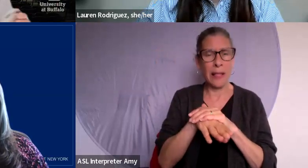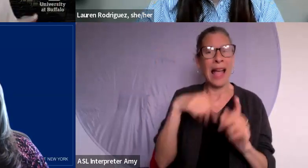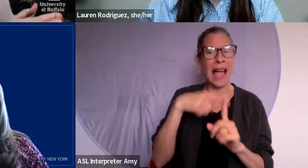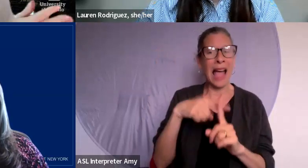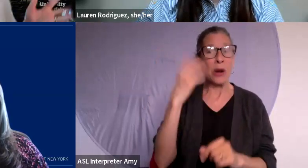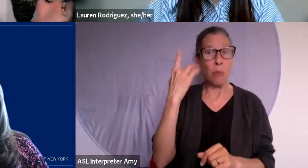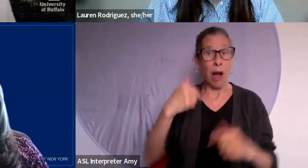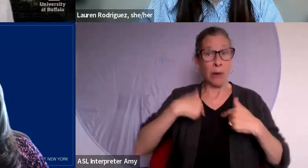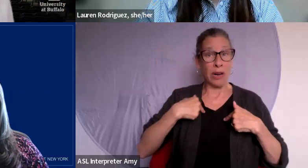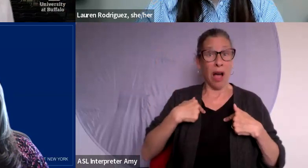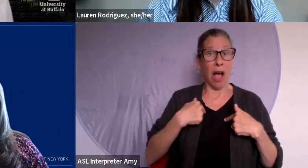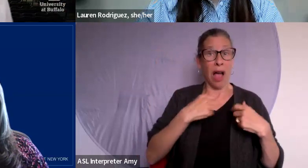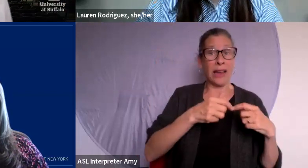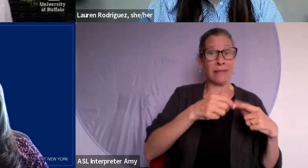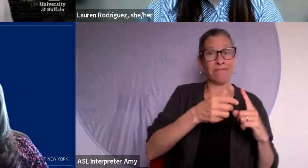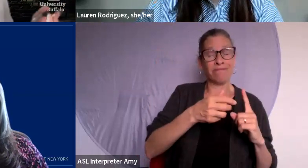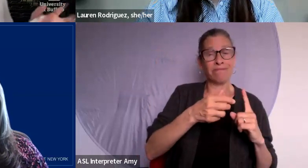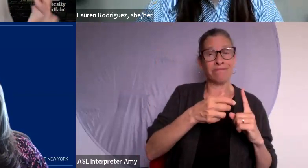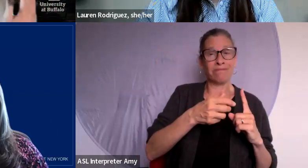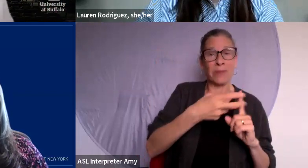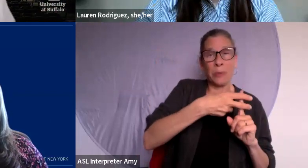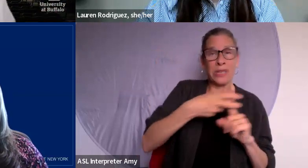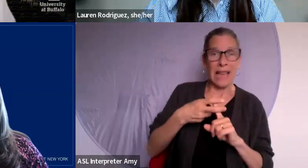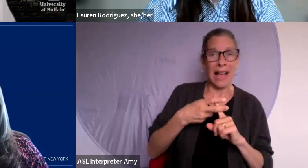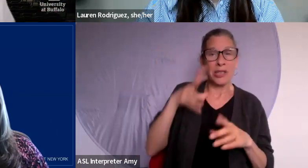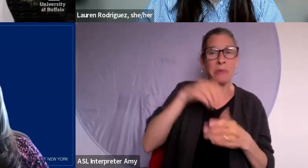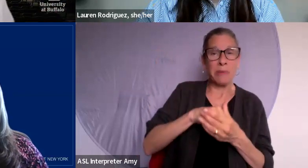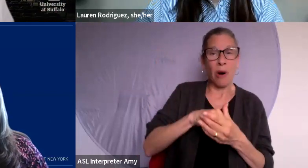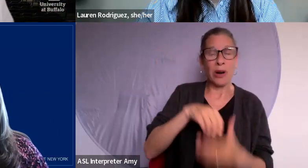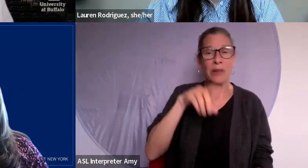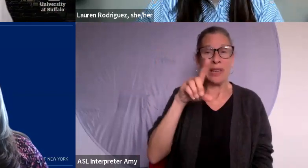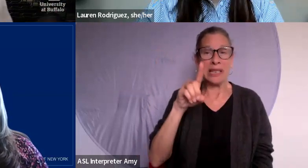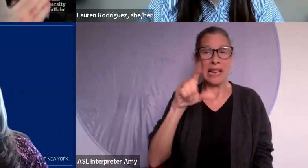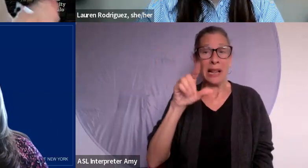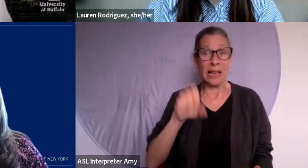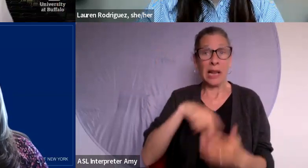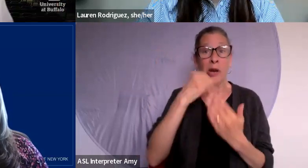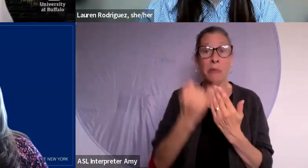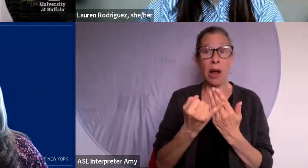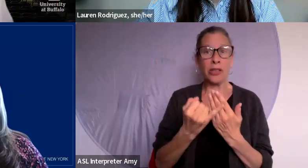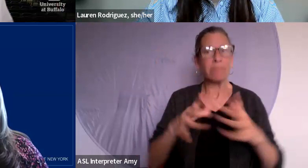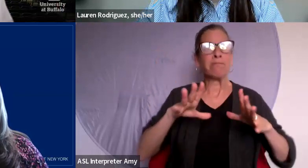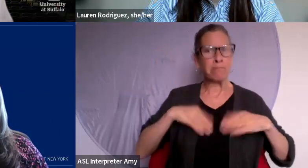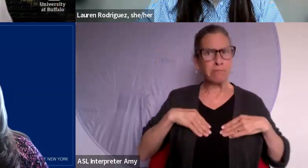was asked to be a part of the DLE project, I welcome the opportunity because it's really, really important. And with the